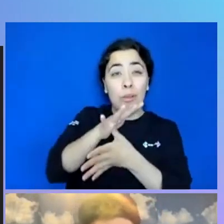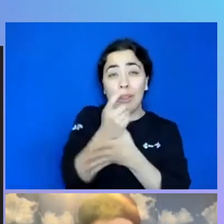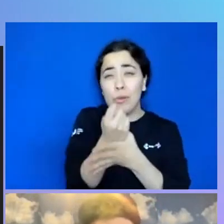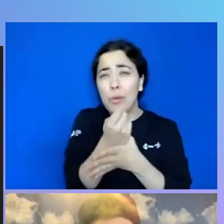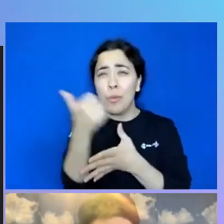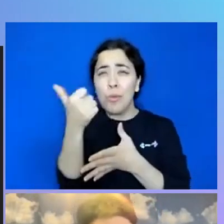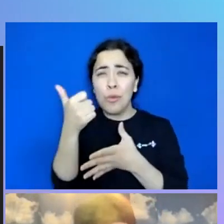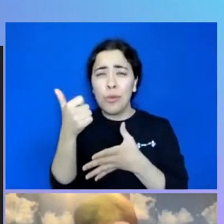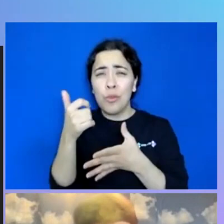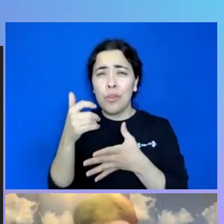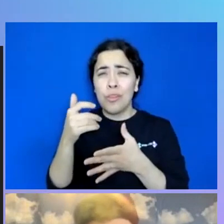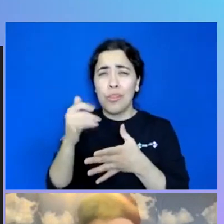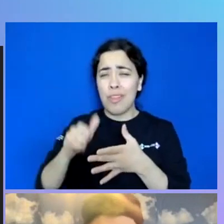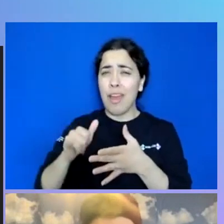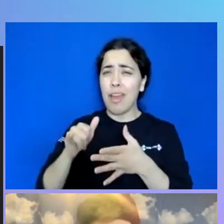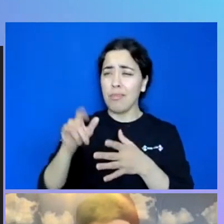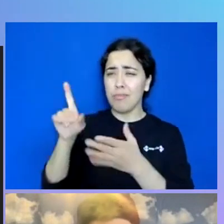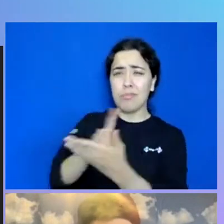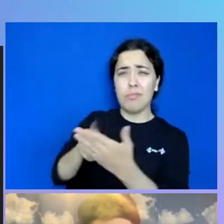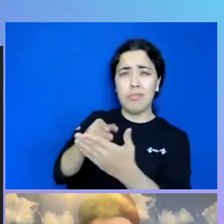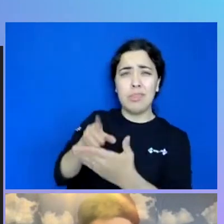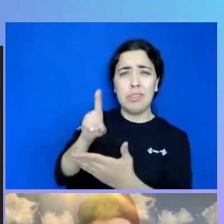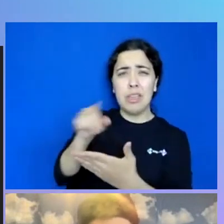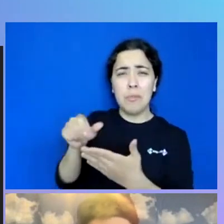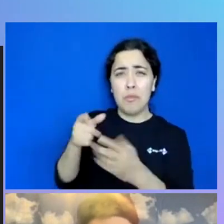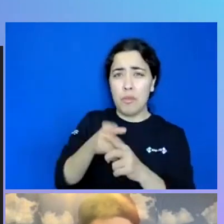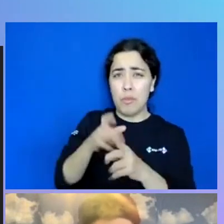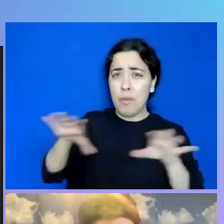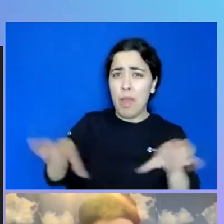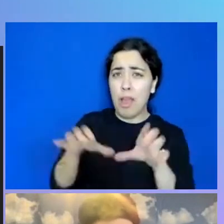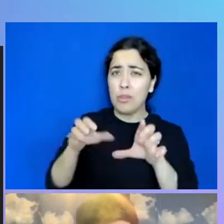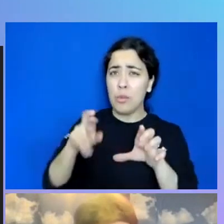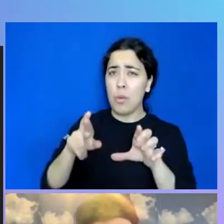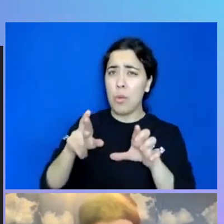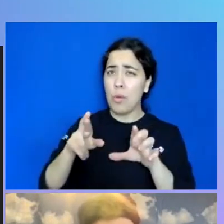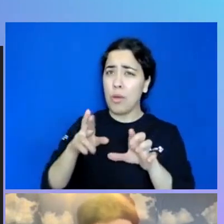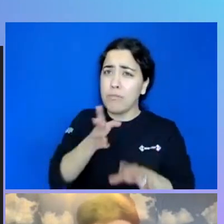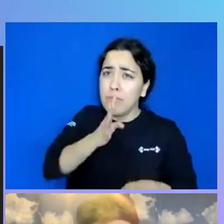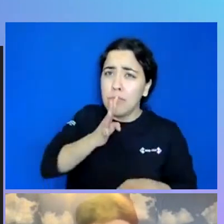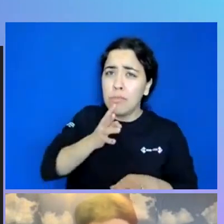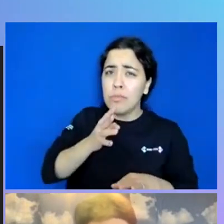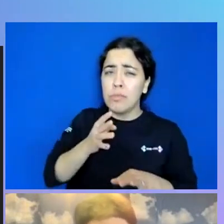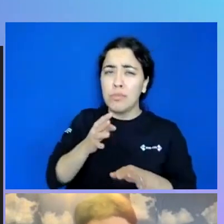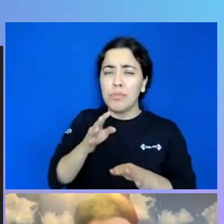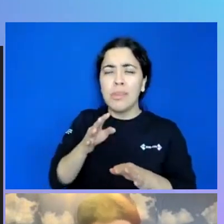actions like that. And those aren't the most important actions you can do to remove